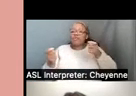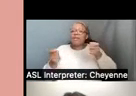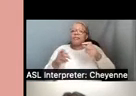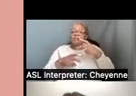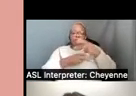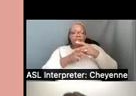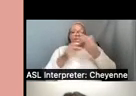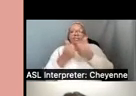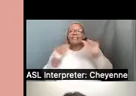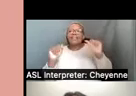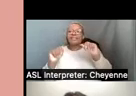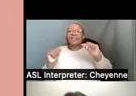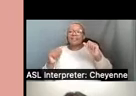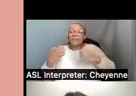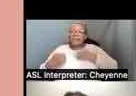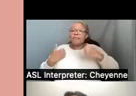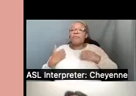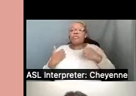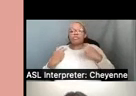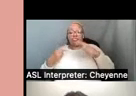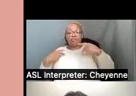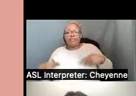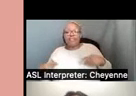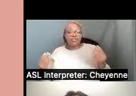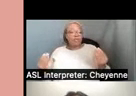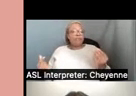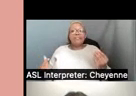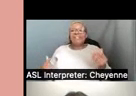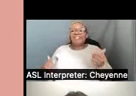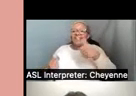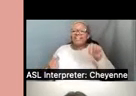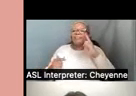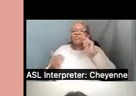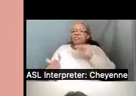It could be emotional, physical or material and/or digital. But you don't have to address them all.